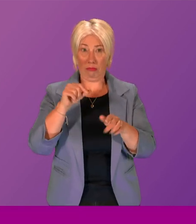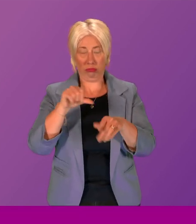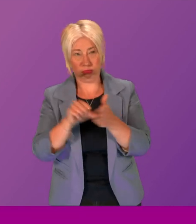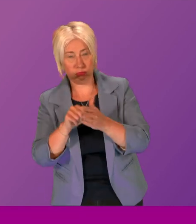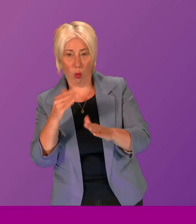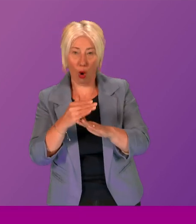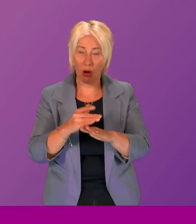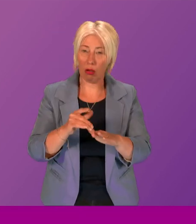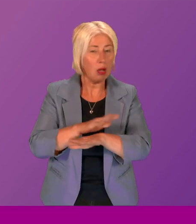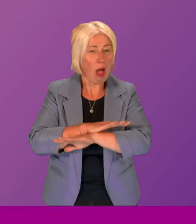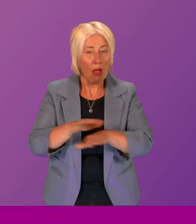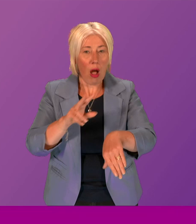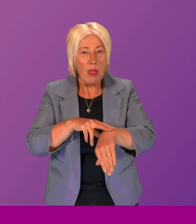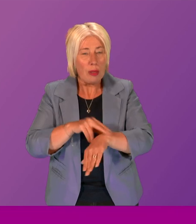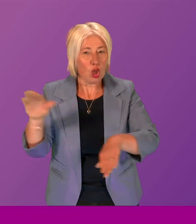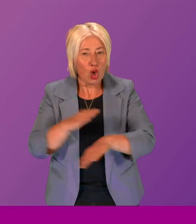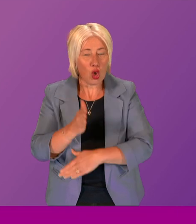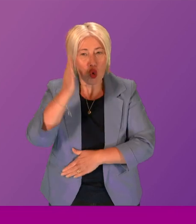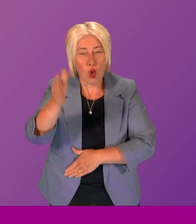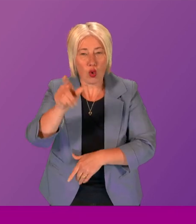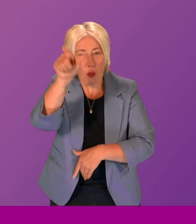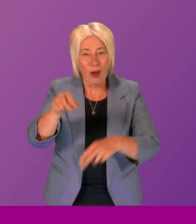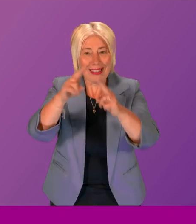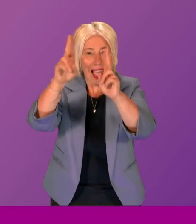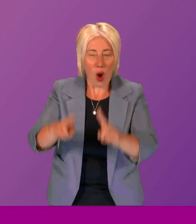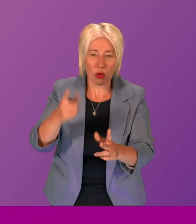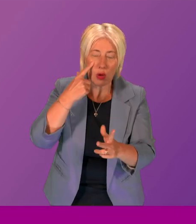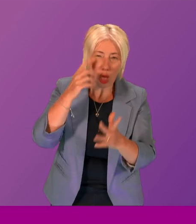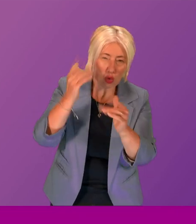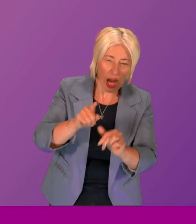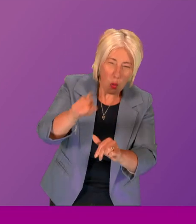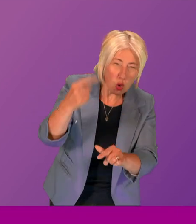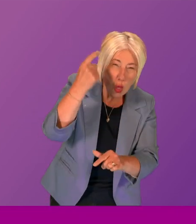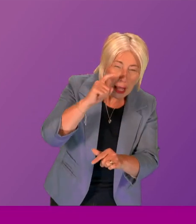The police should not be dispatched to people’s doors to check their thinking. Does the First